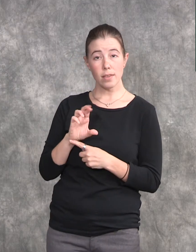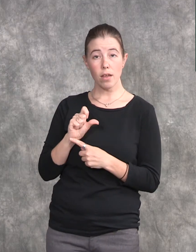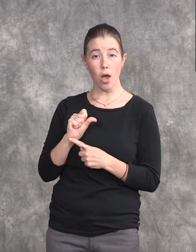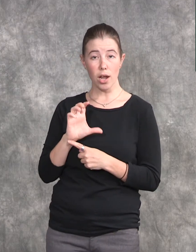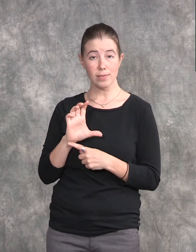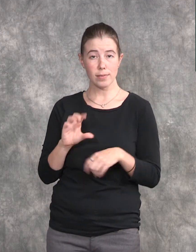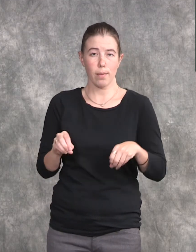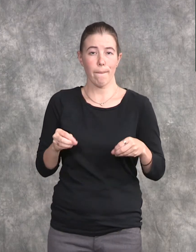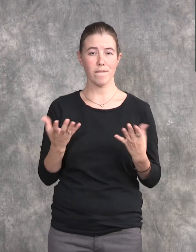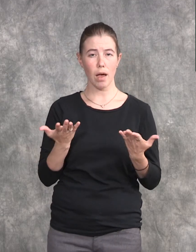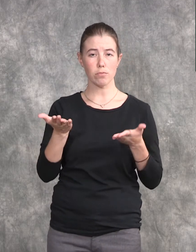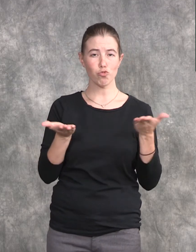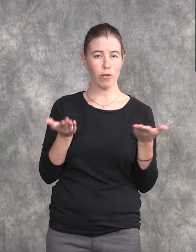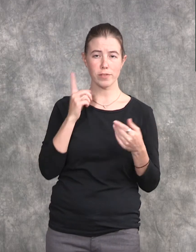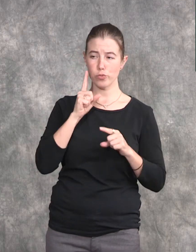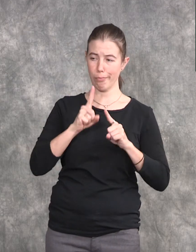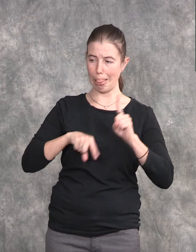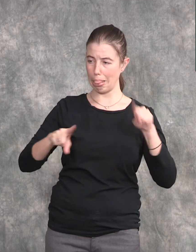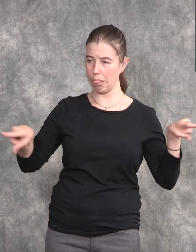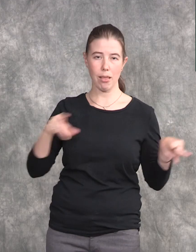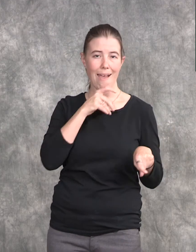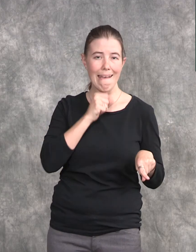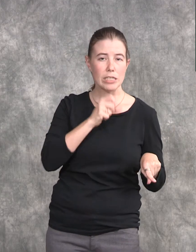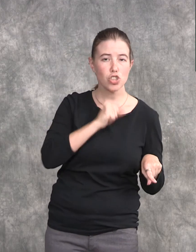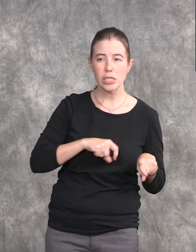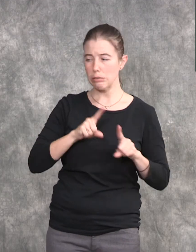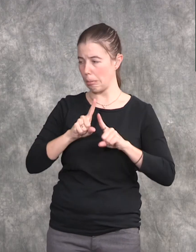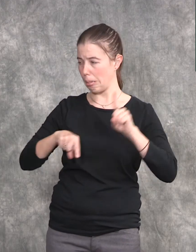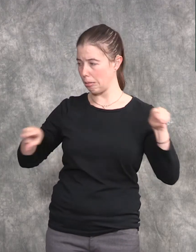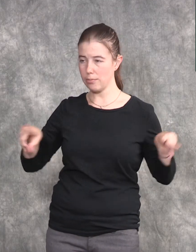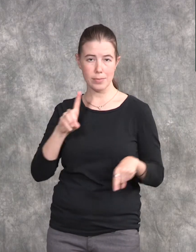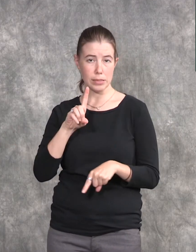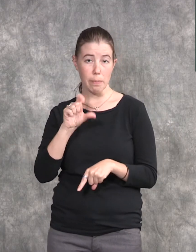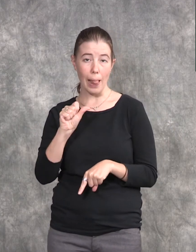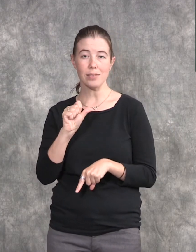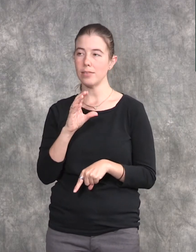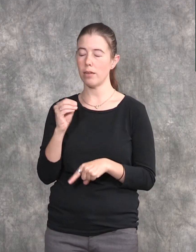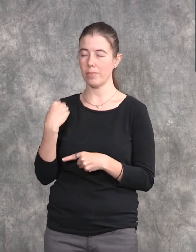DRSC provide services to all ages and all disabilities,